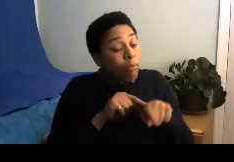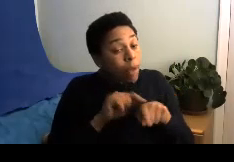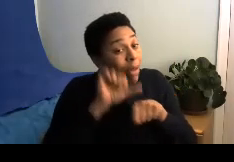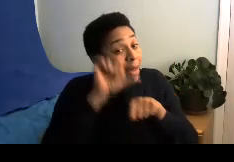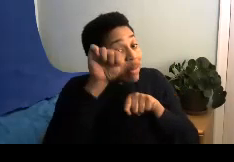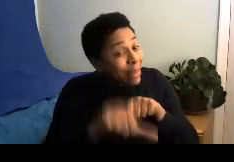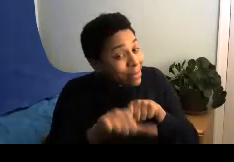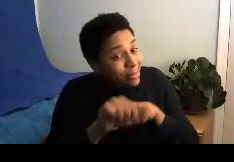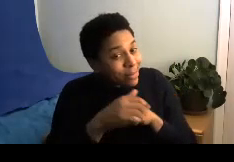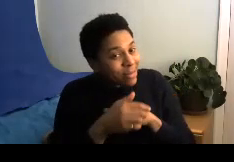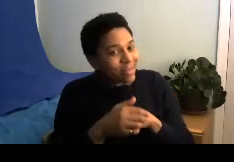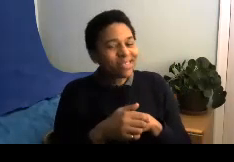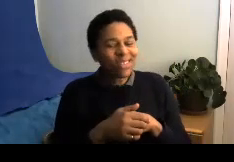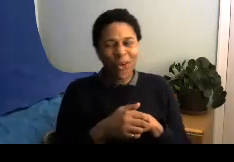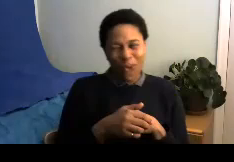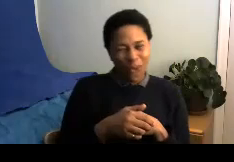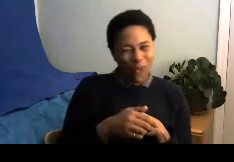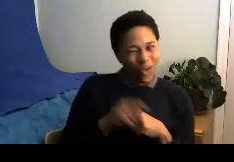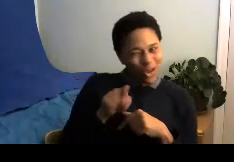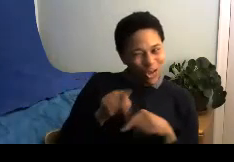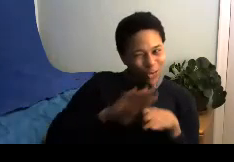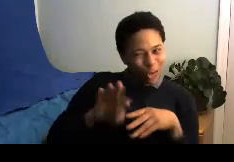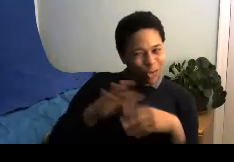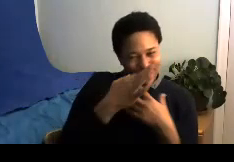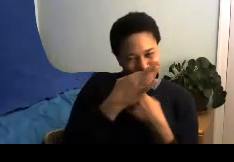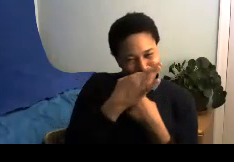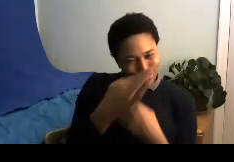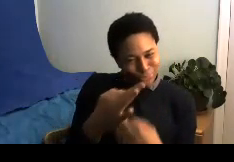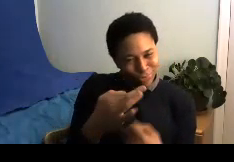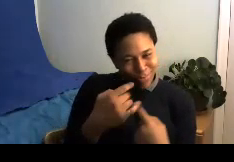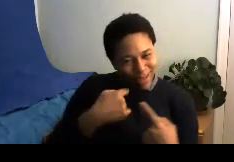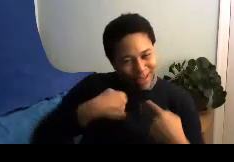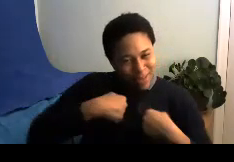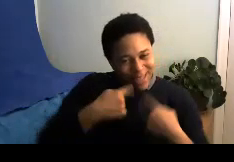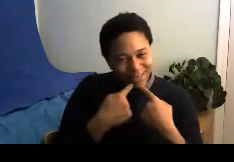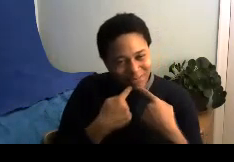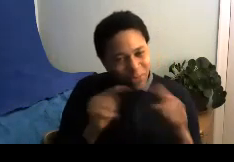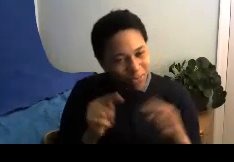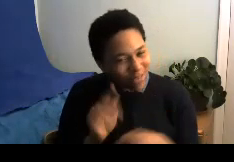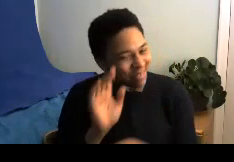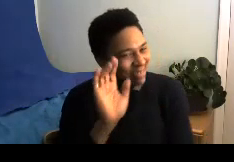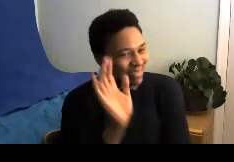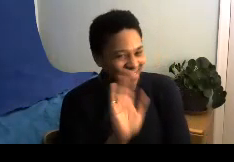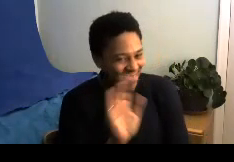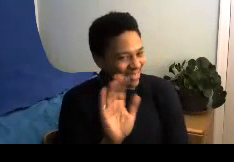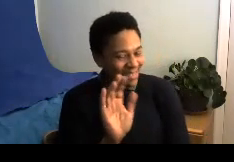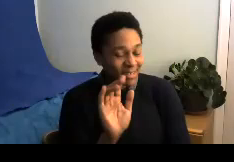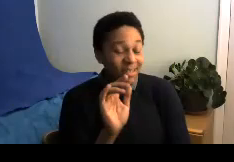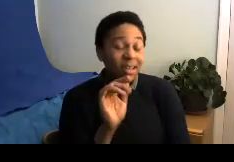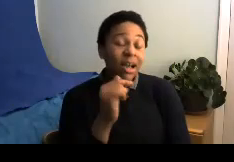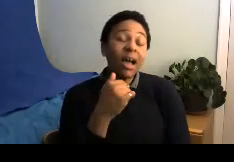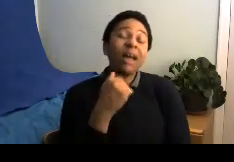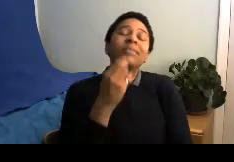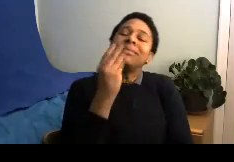Paul: You're really trying to get all of this out? [both laughing] Like I said, I mean, there's certain things that are